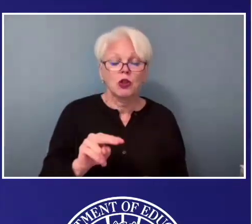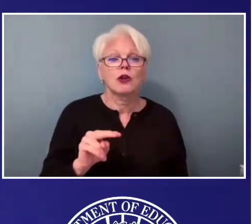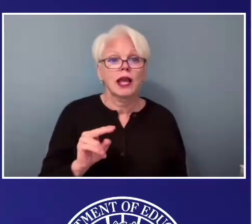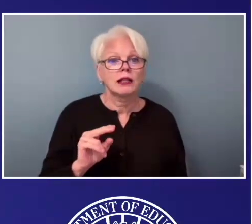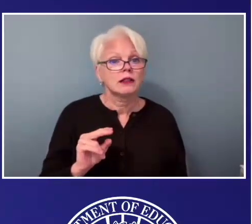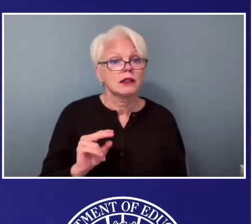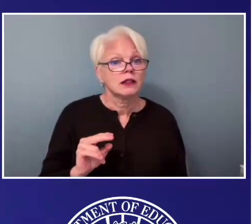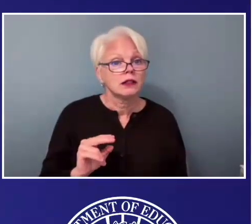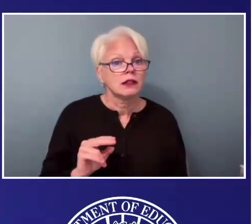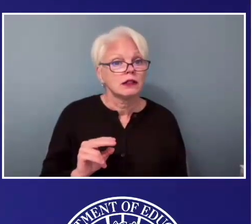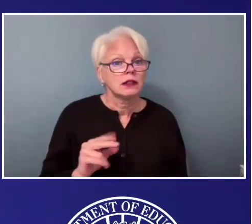until she gets it up on the screen.